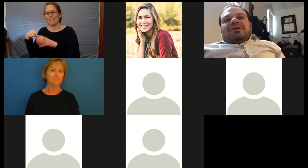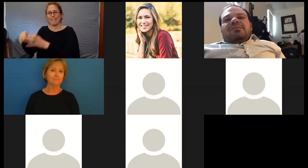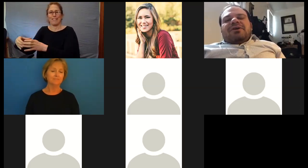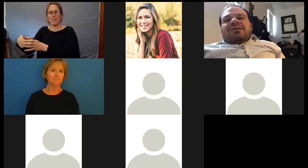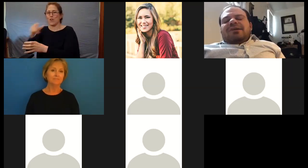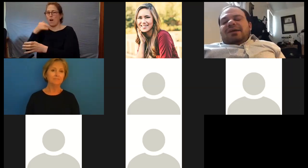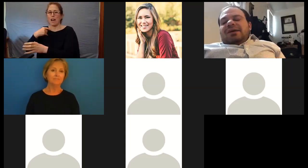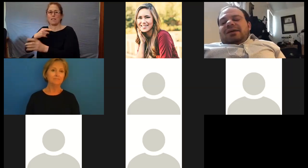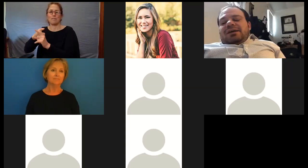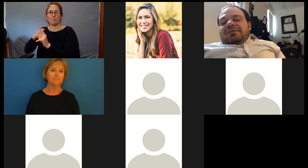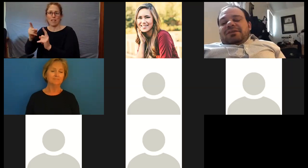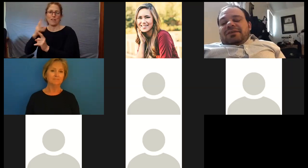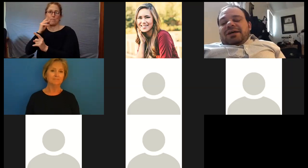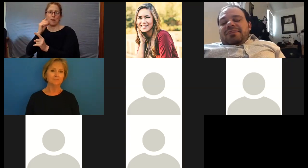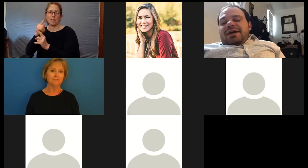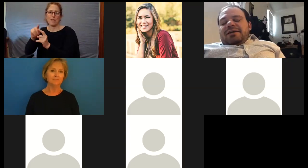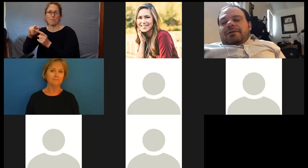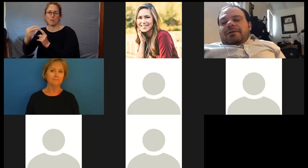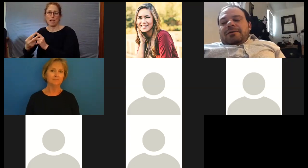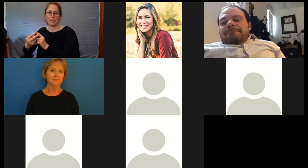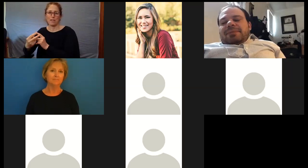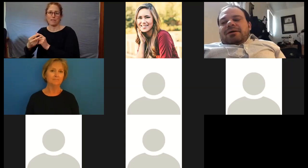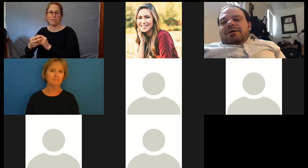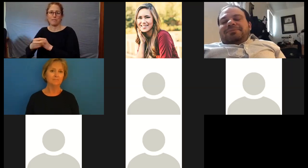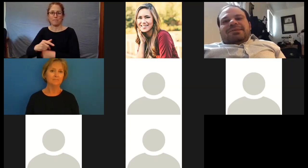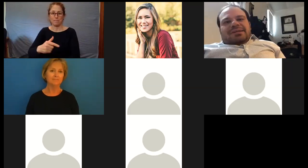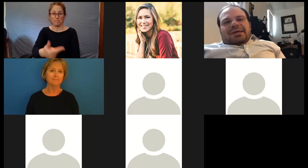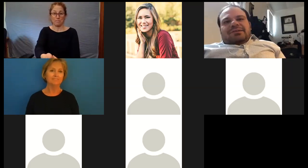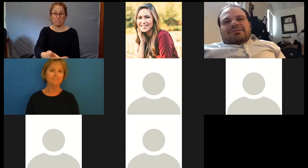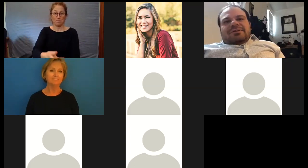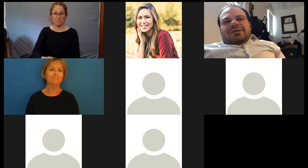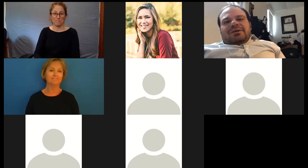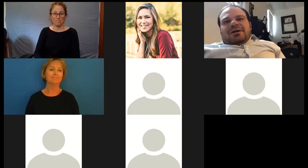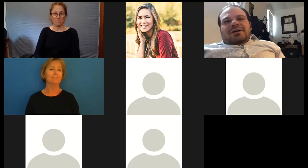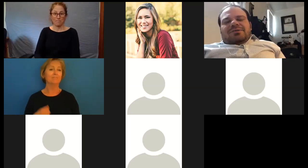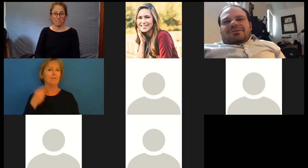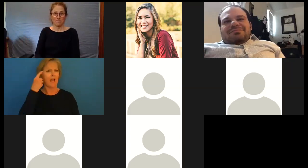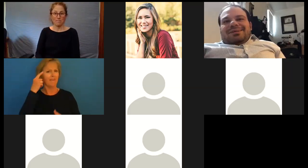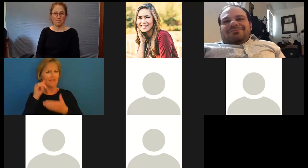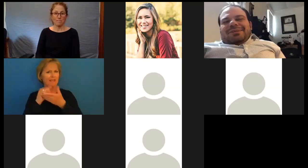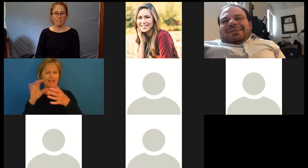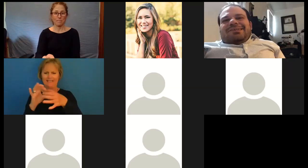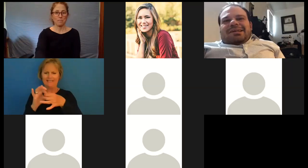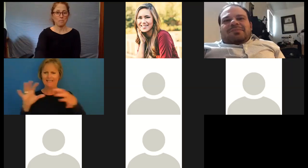experience. And we think that disconnect is really just easy to explain.